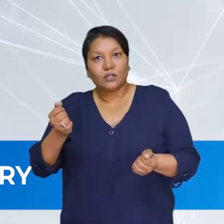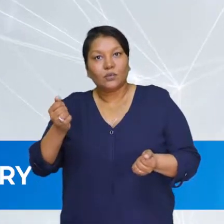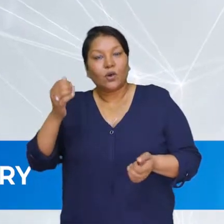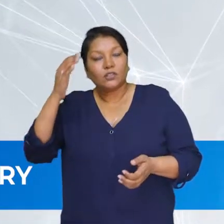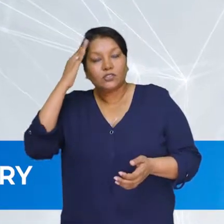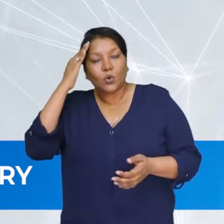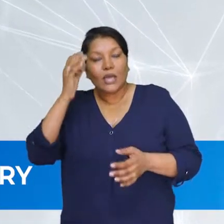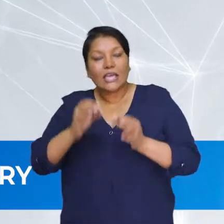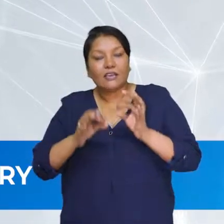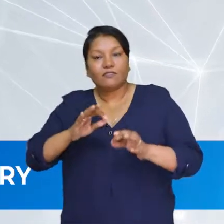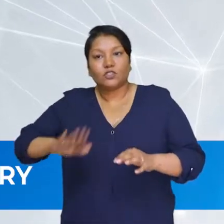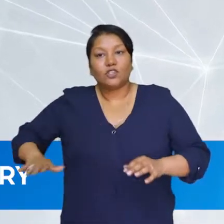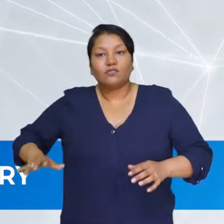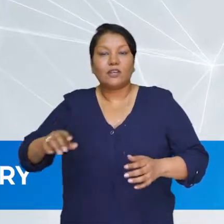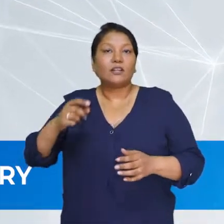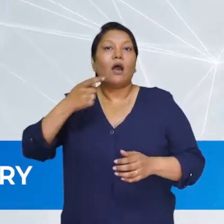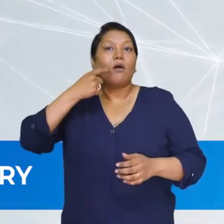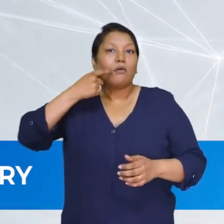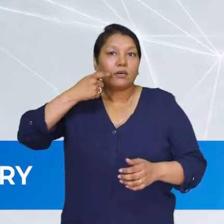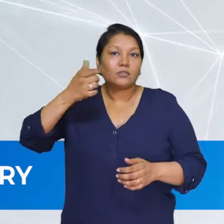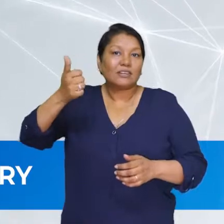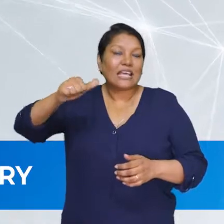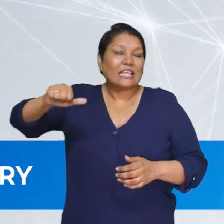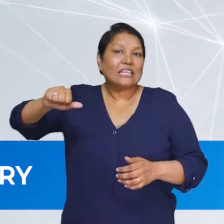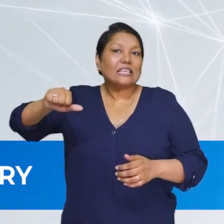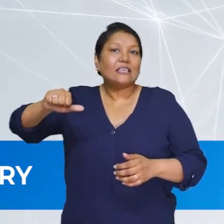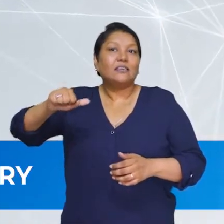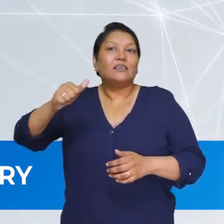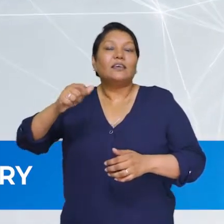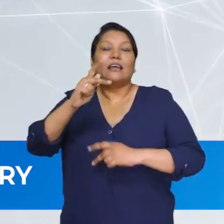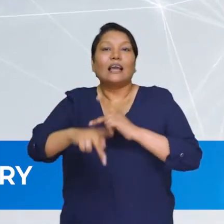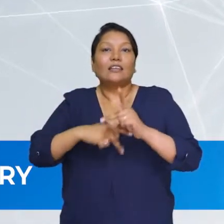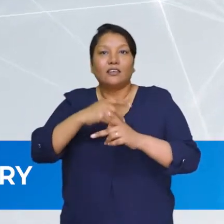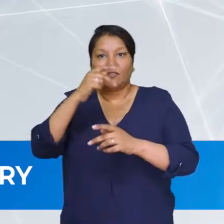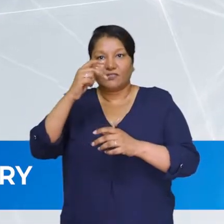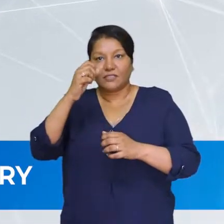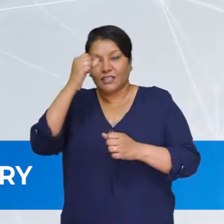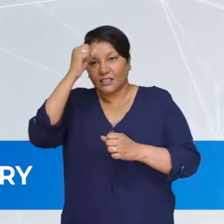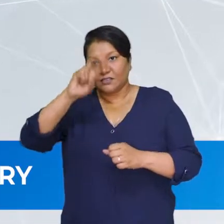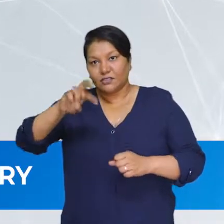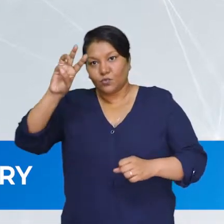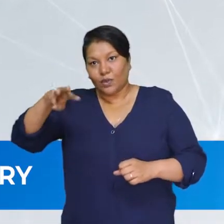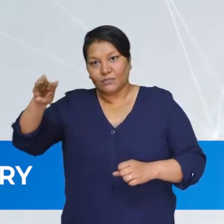hooked on any particular type of content online. Monitoring browsing history at an early age